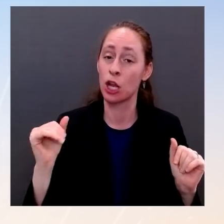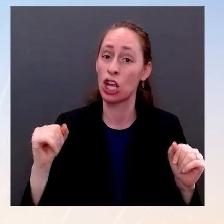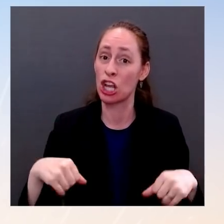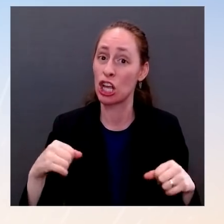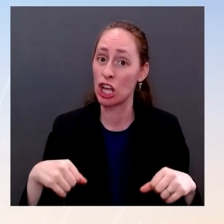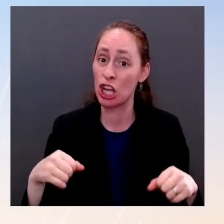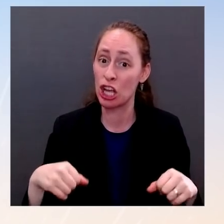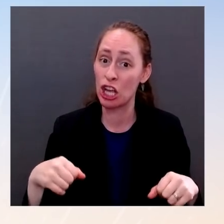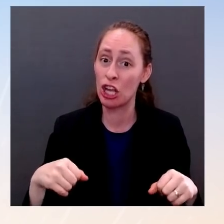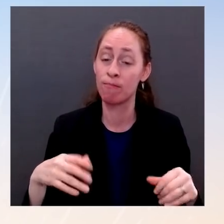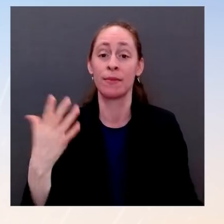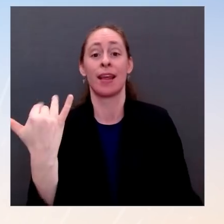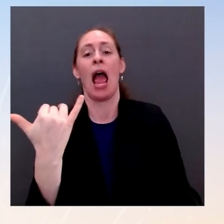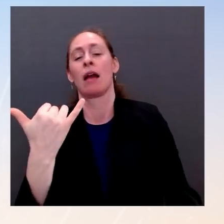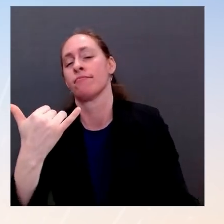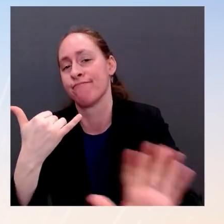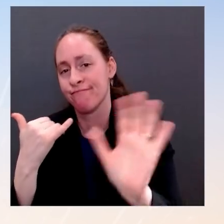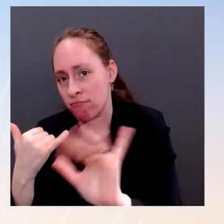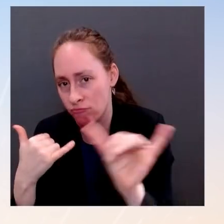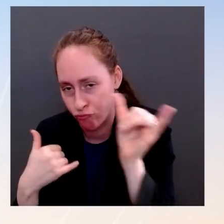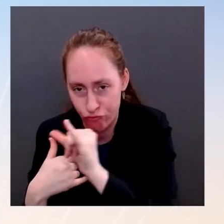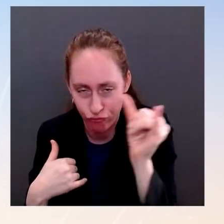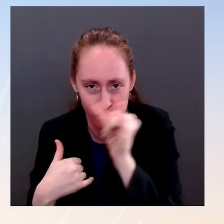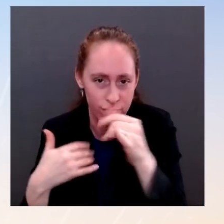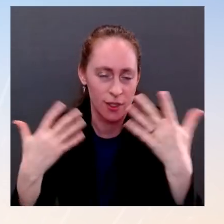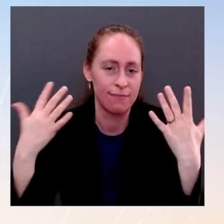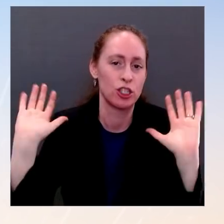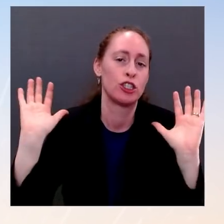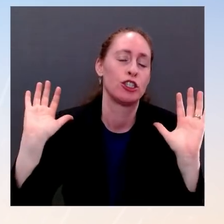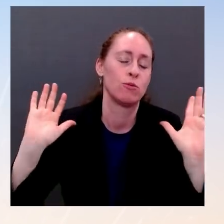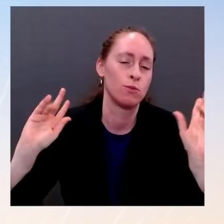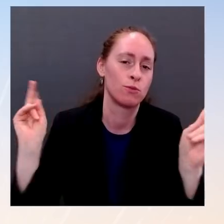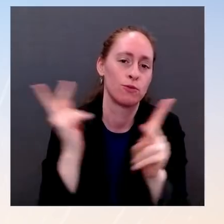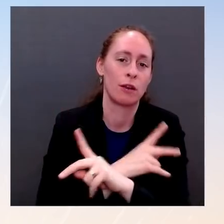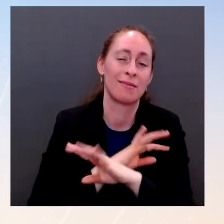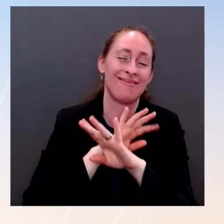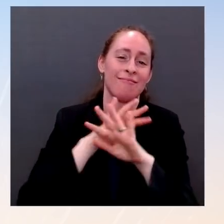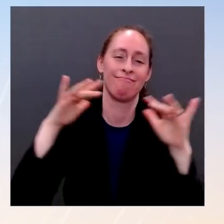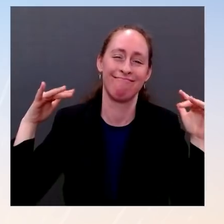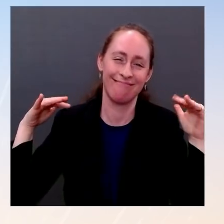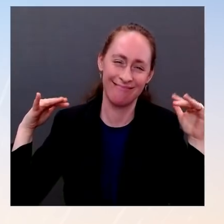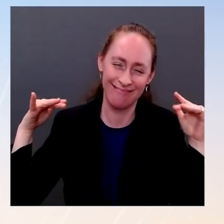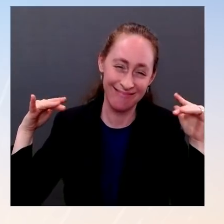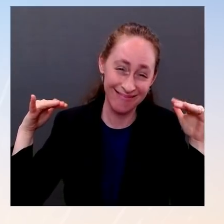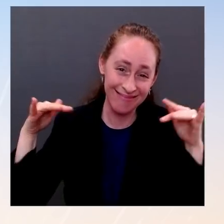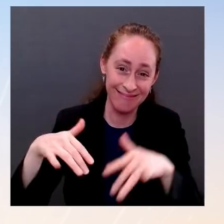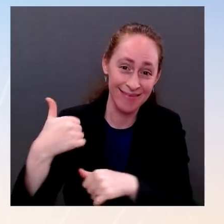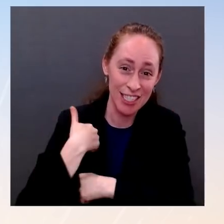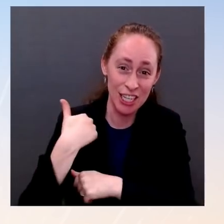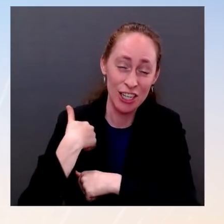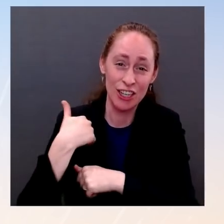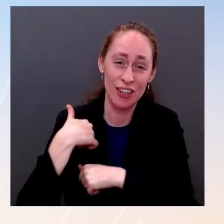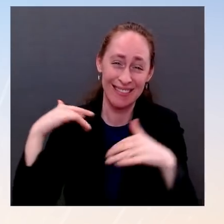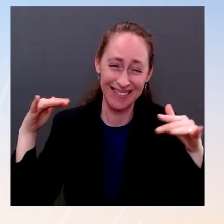And certainly, we've seen an esc- -- escalatory actions. That's why our Secretary of State went to the United Nations yesterday.